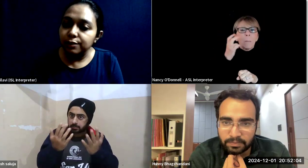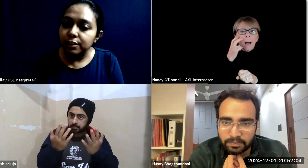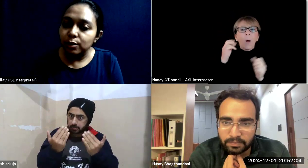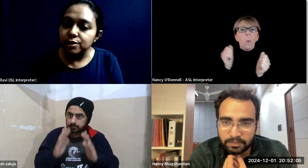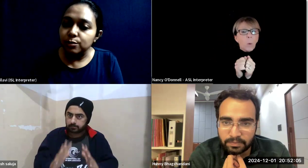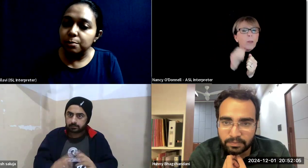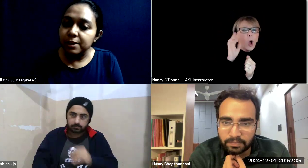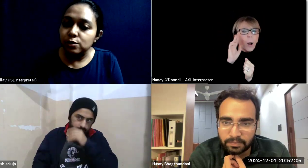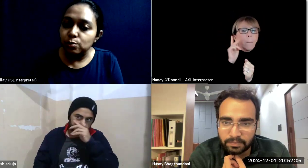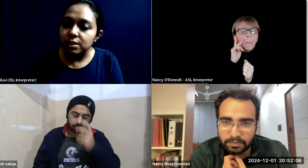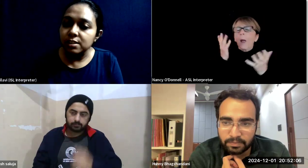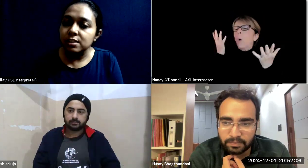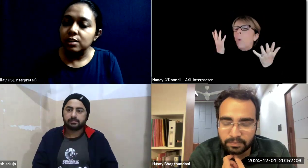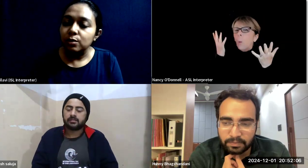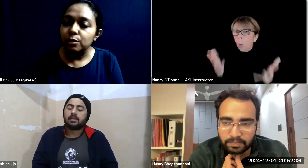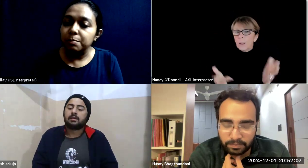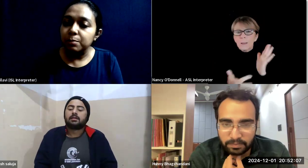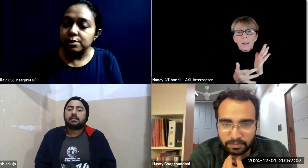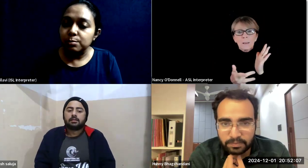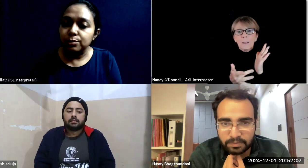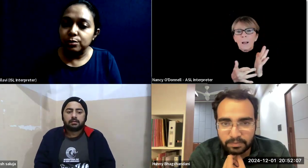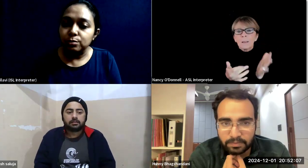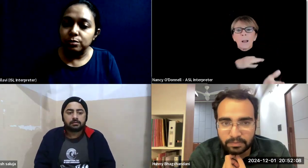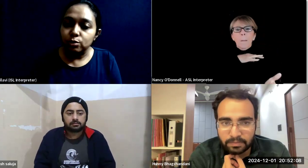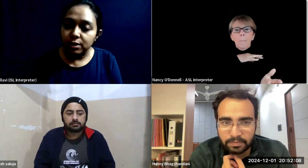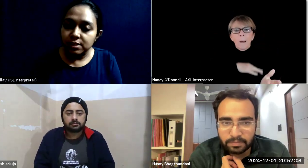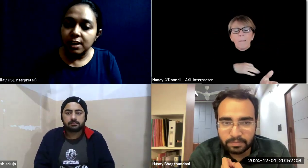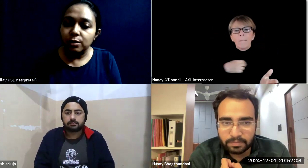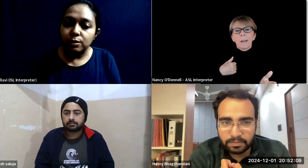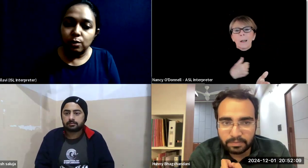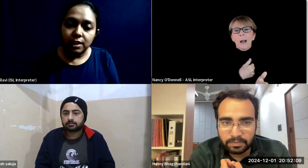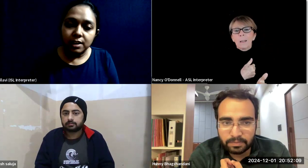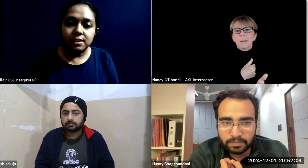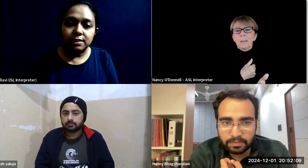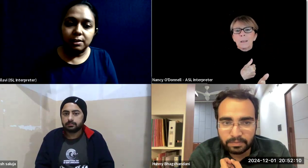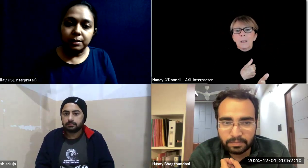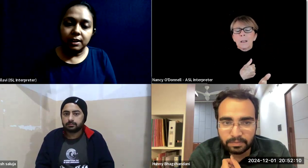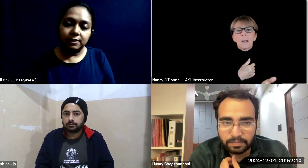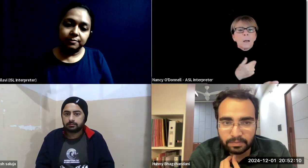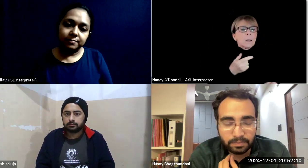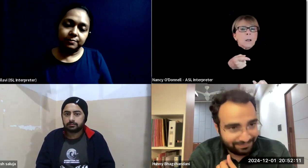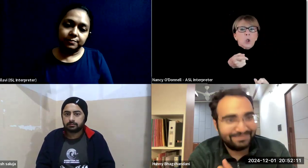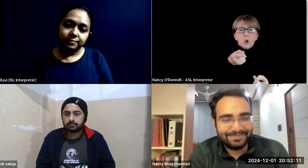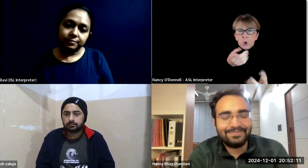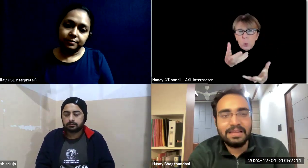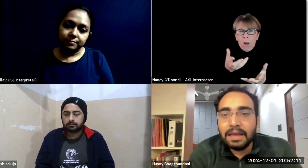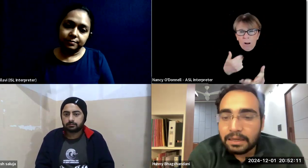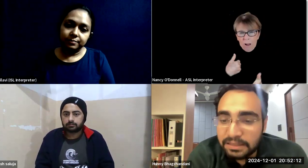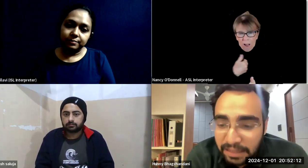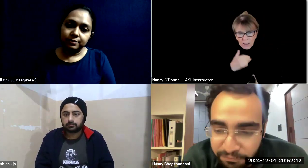what kind of technology would best suit us? Would it be possible for you to showcase that or involve us in developing that?